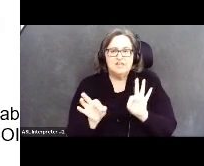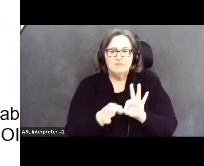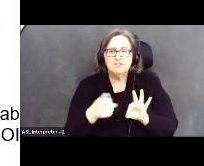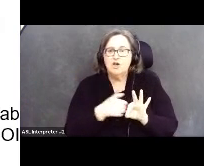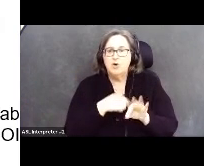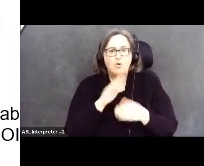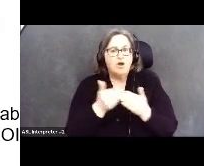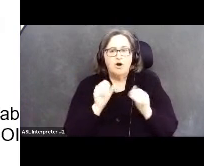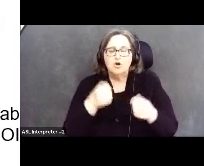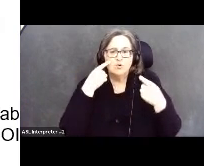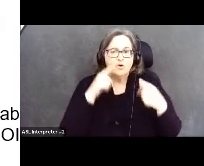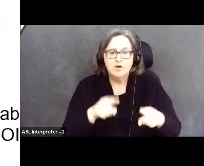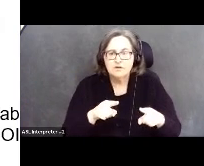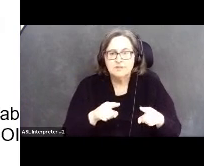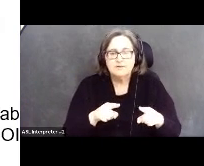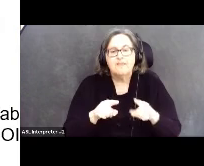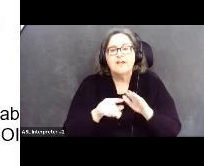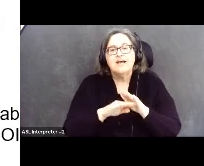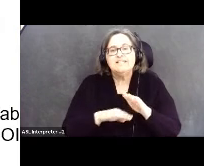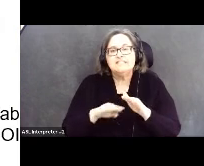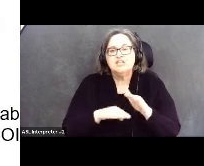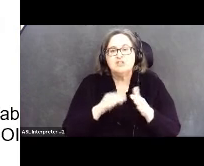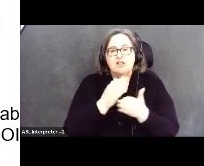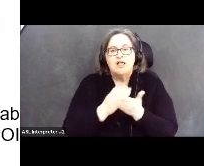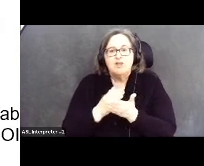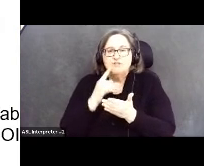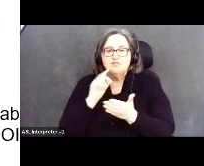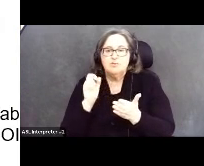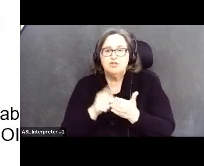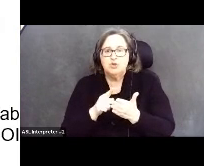could agree are essential elements of return to learn. So that's what I'm going to go through